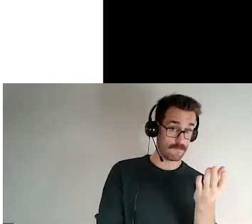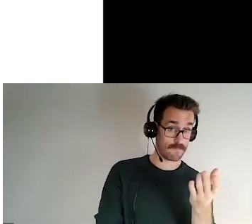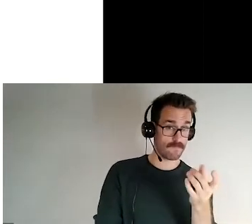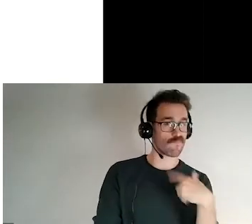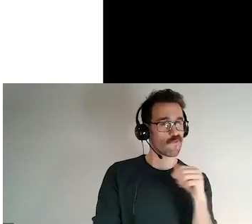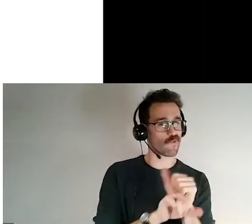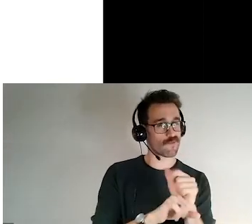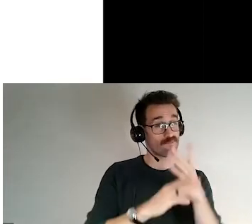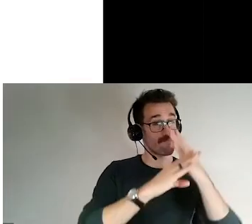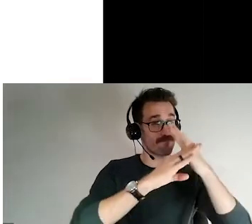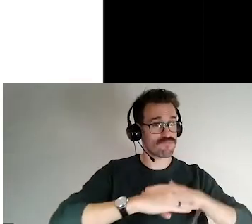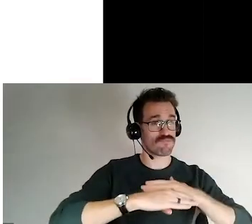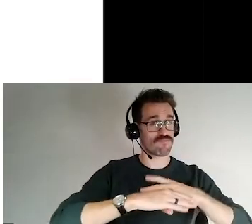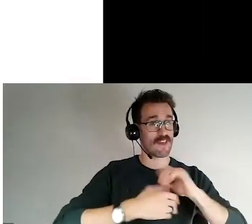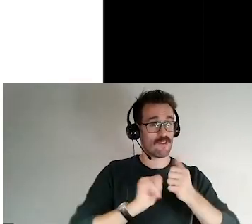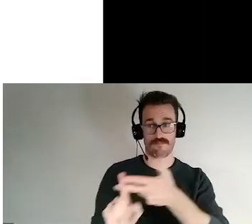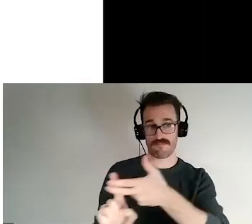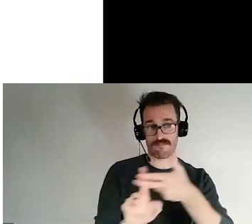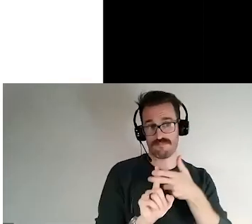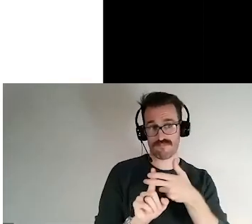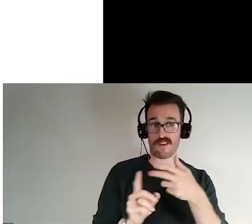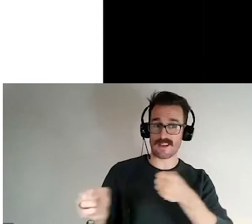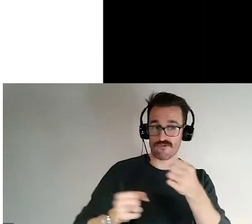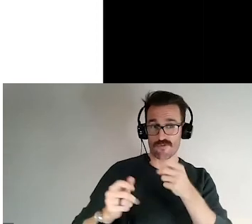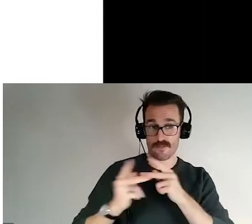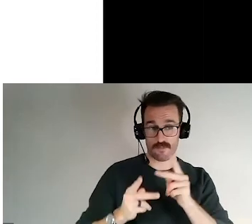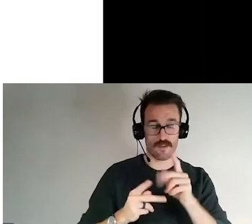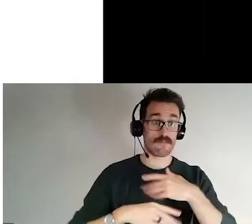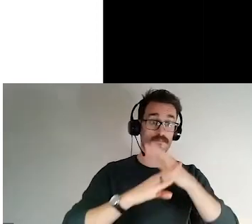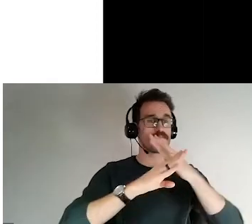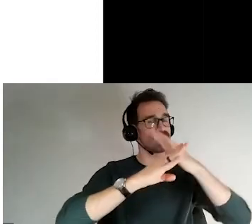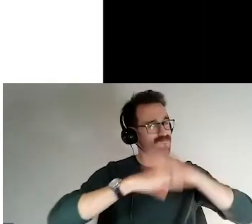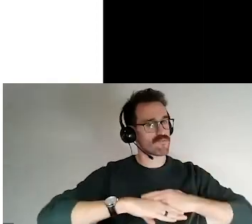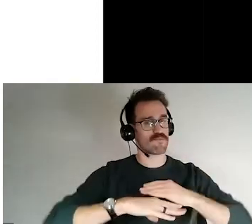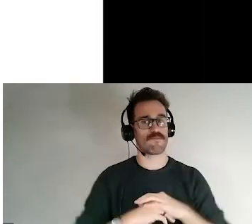recruitment in the Canadian labour market" that has been translated into French and English and